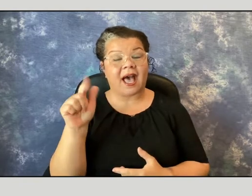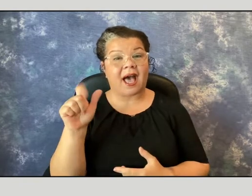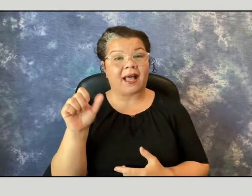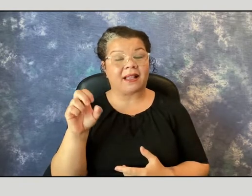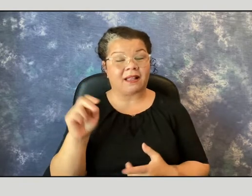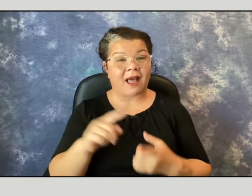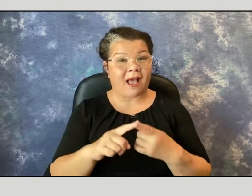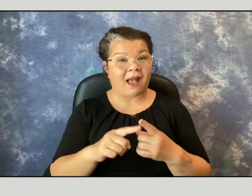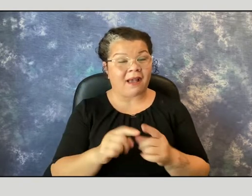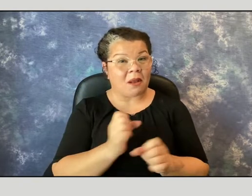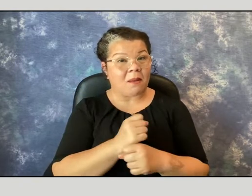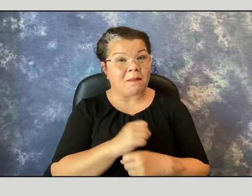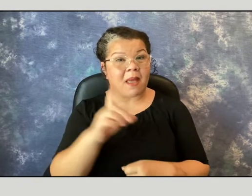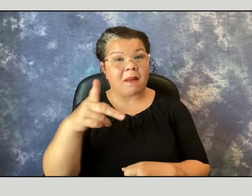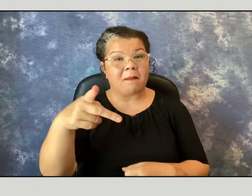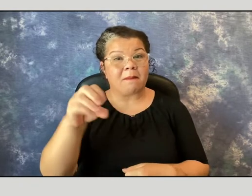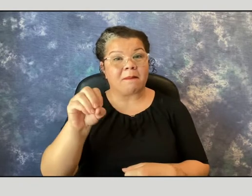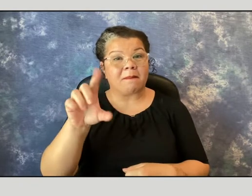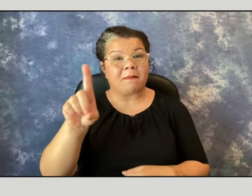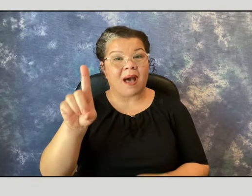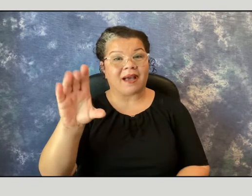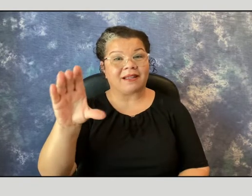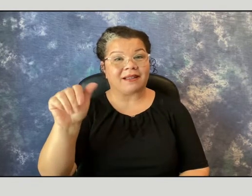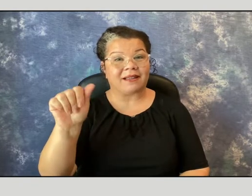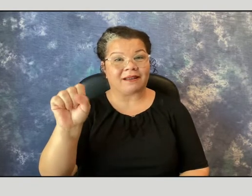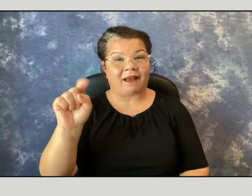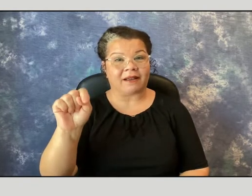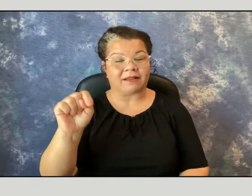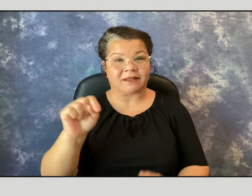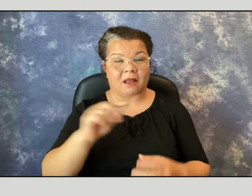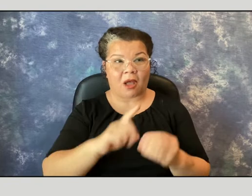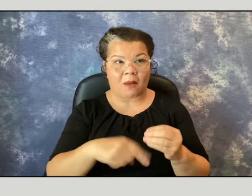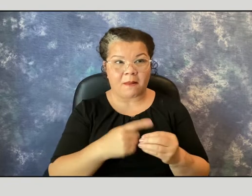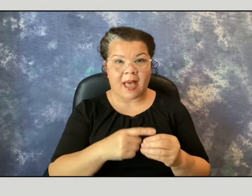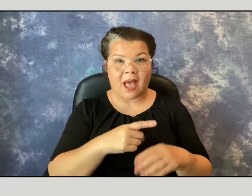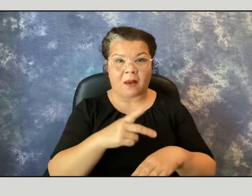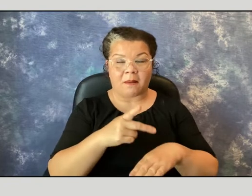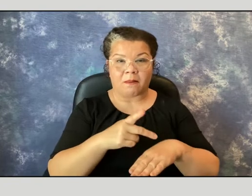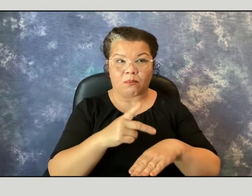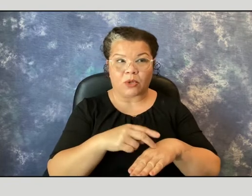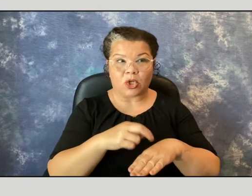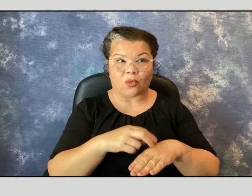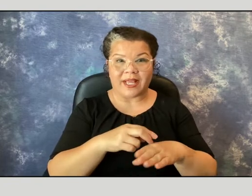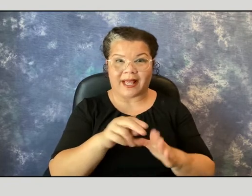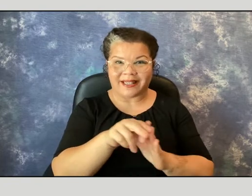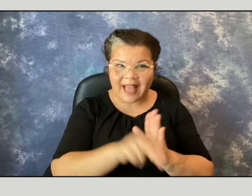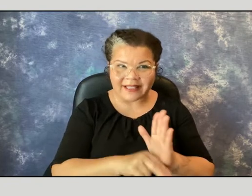I think a big part of what Puerto Ricanness is is la brega, is the struggle, right?